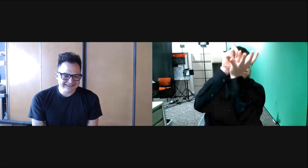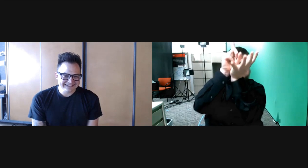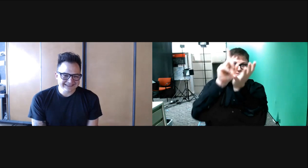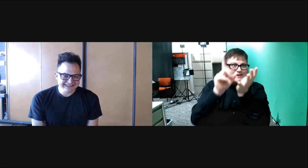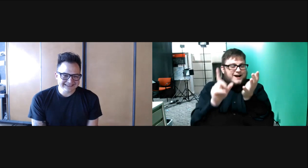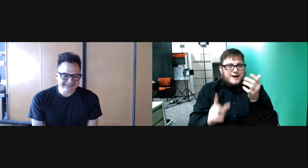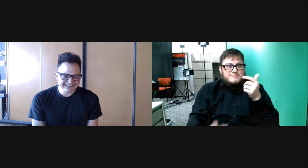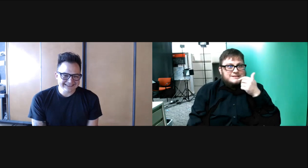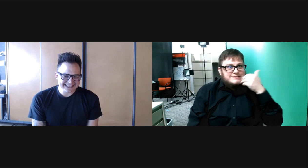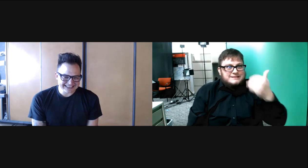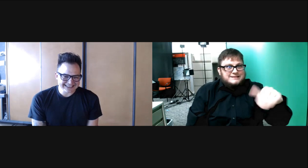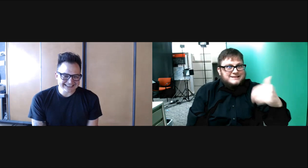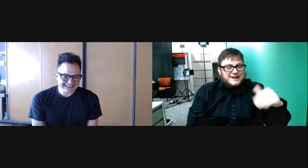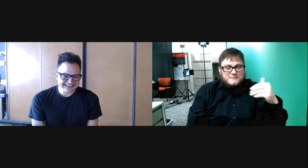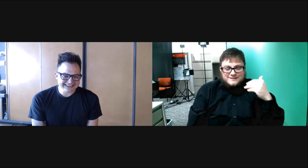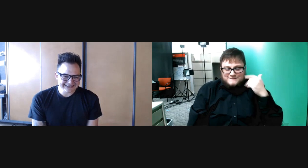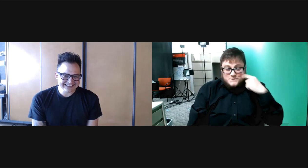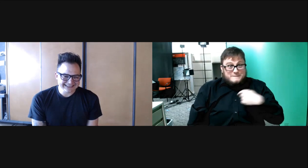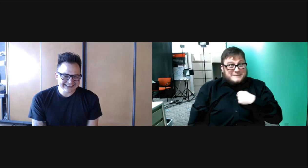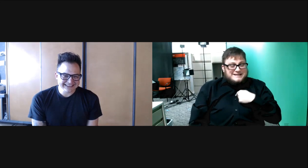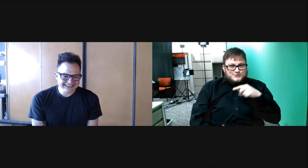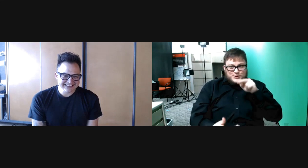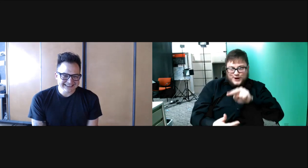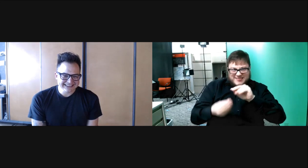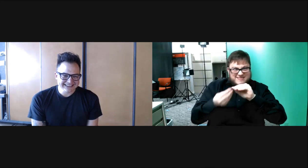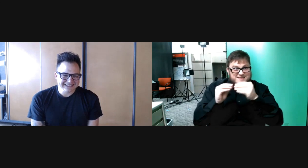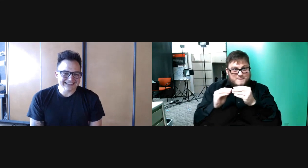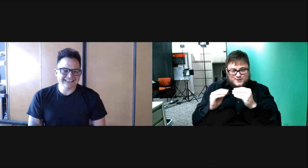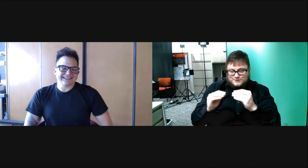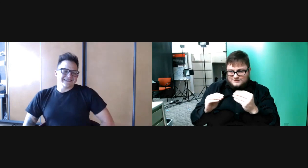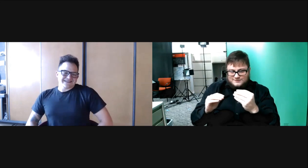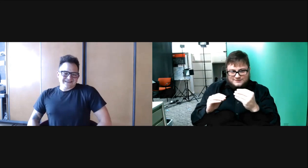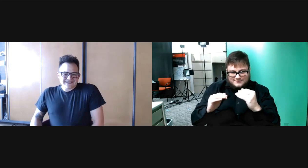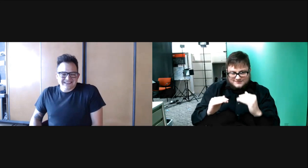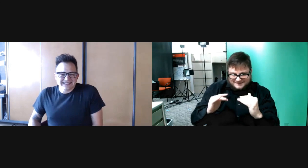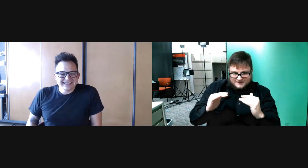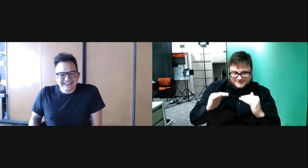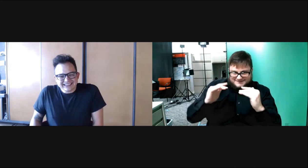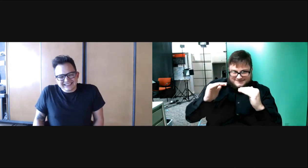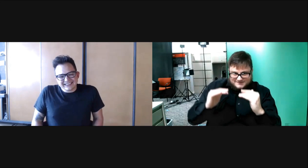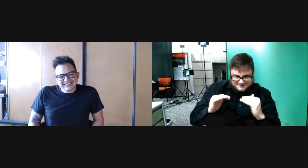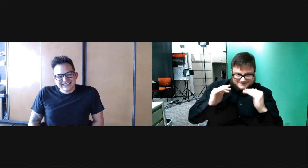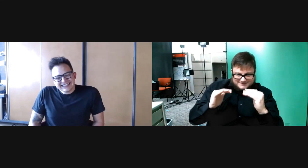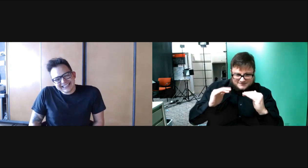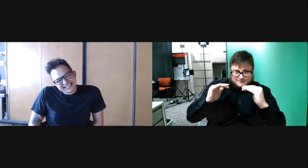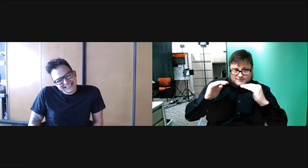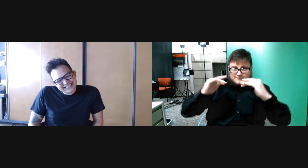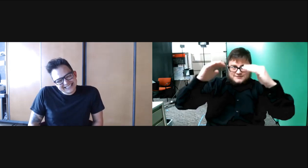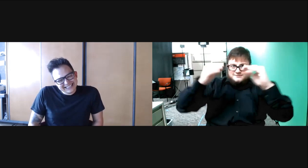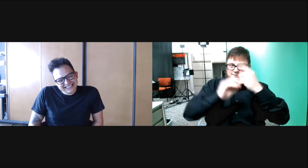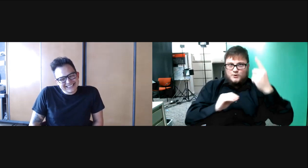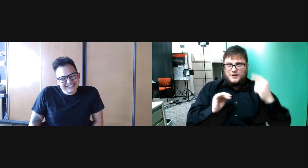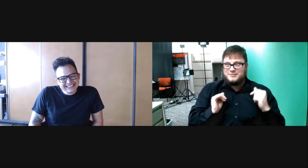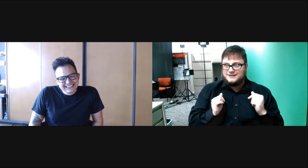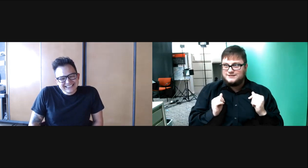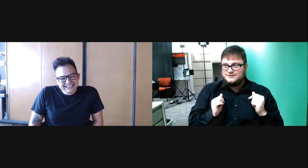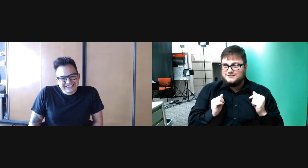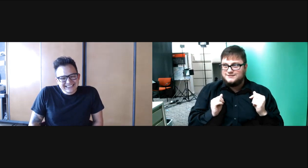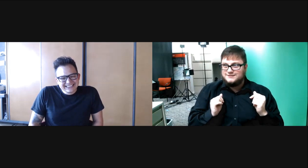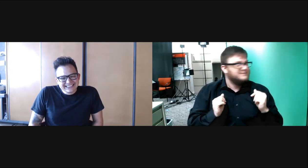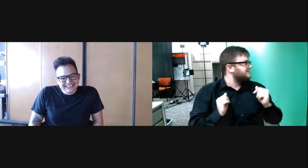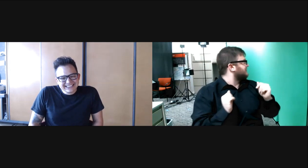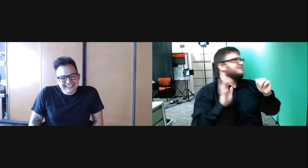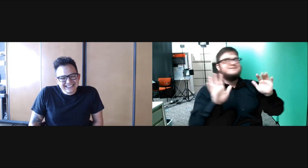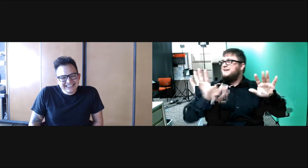you to the top. For me as I was watching the album rise up the chart to number one, I said